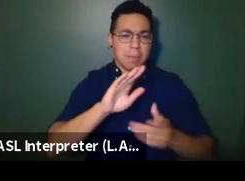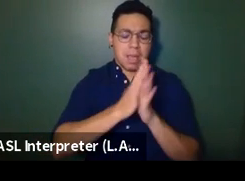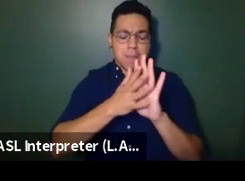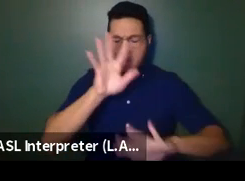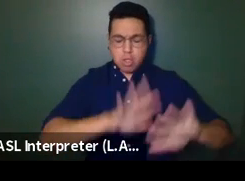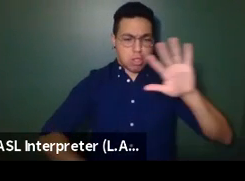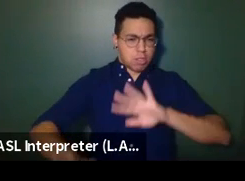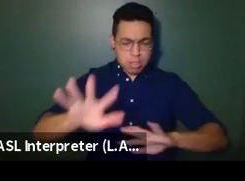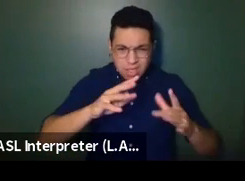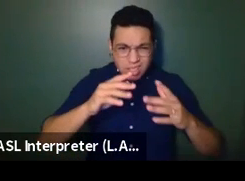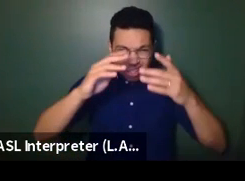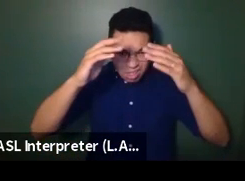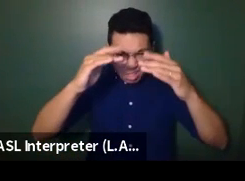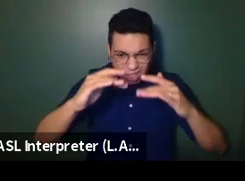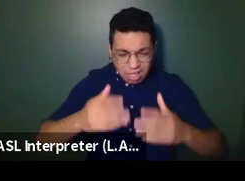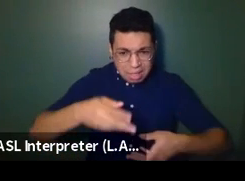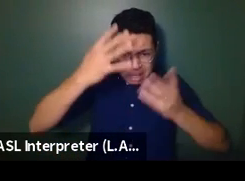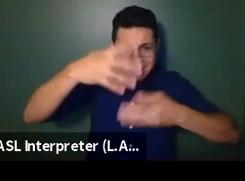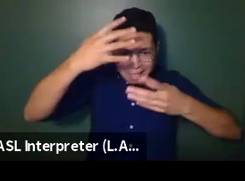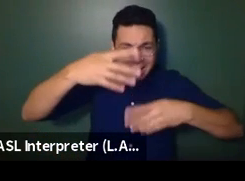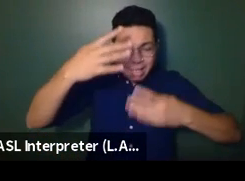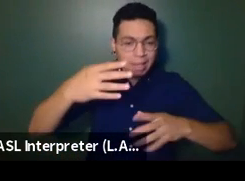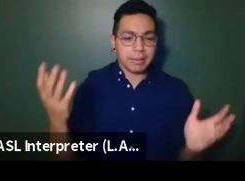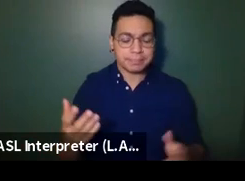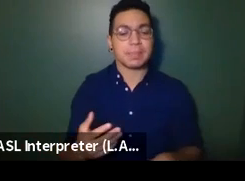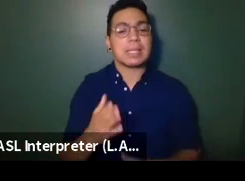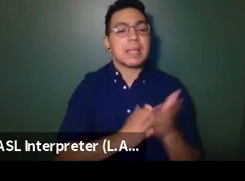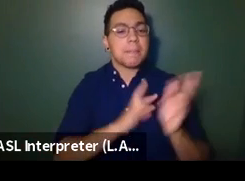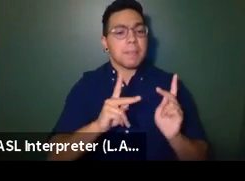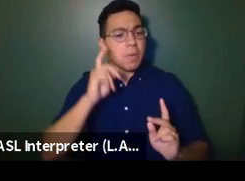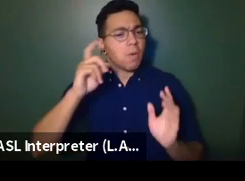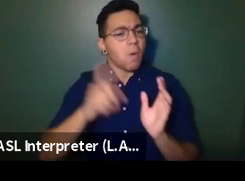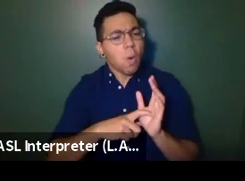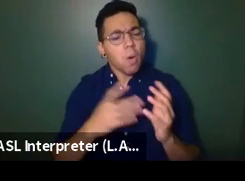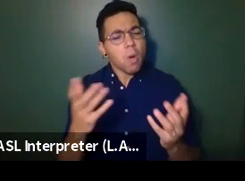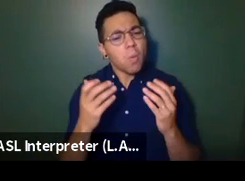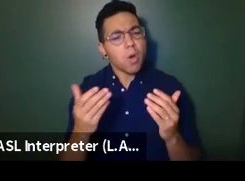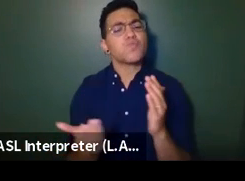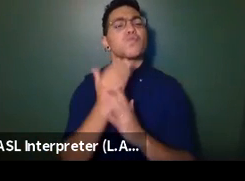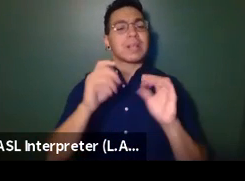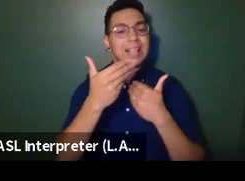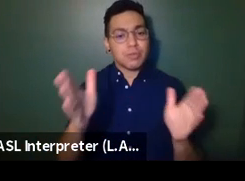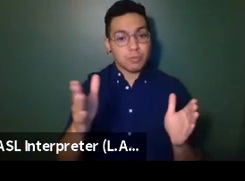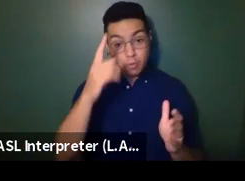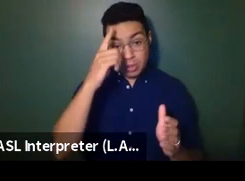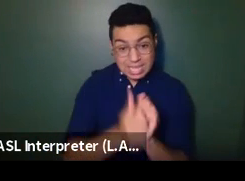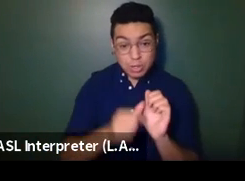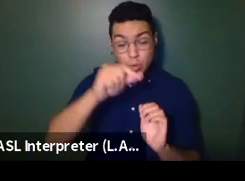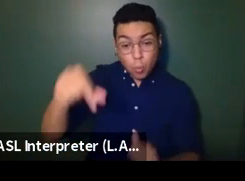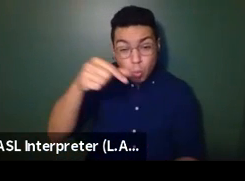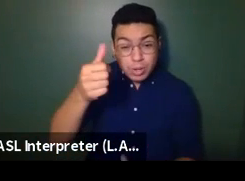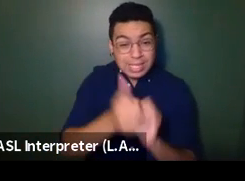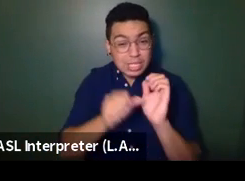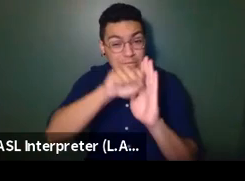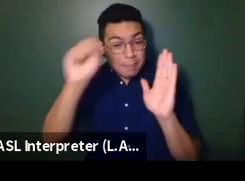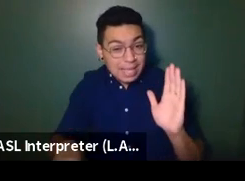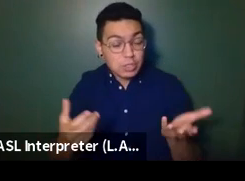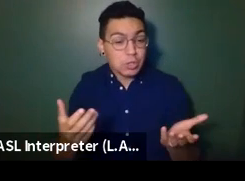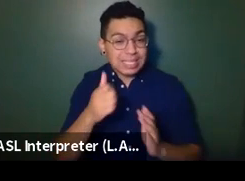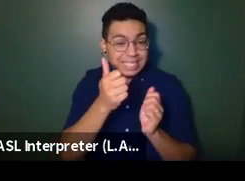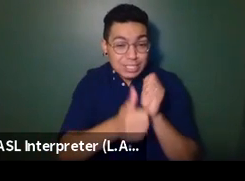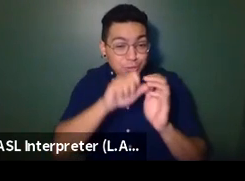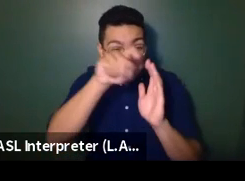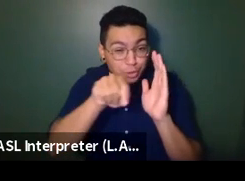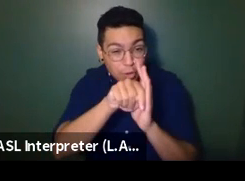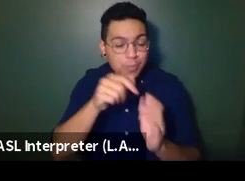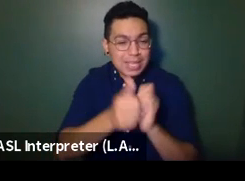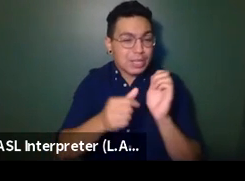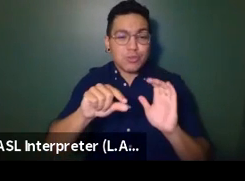Katherine Livick - ESD 112: Some people found that they wanted to create a new classroom every quarter or semester, every grading period to cut down on the clutter.